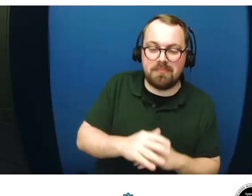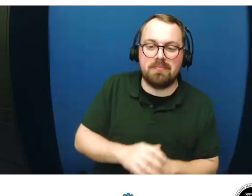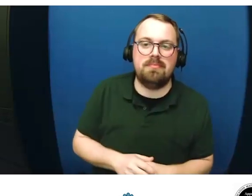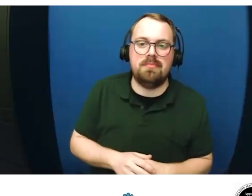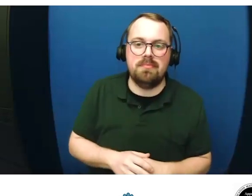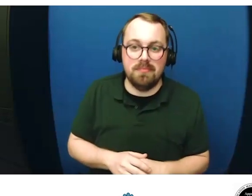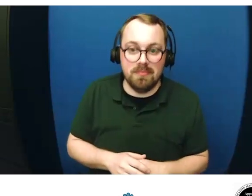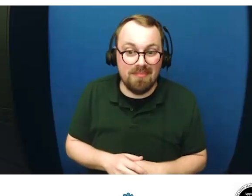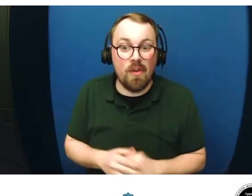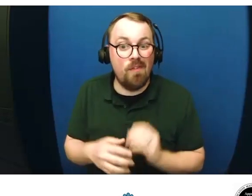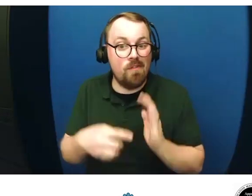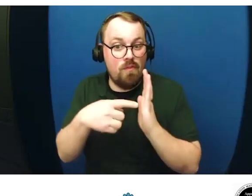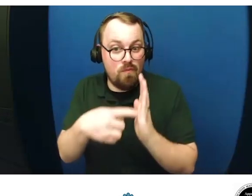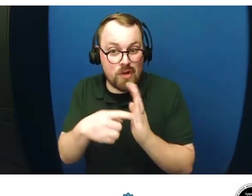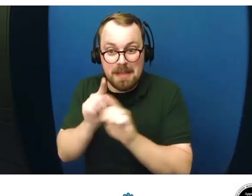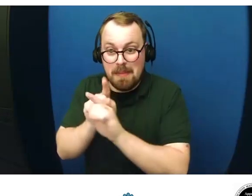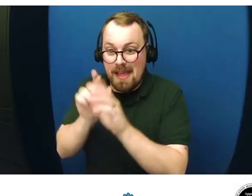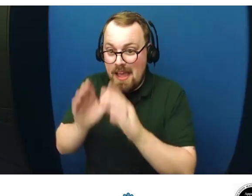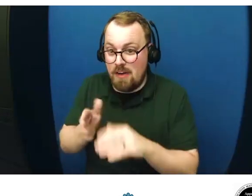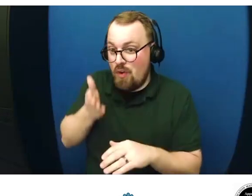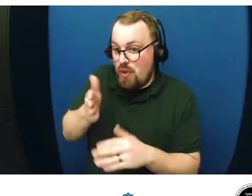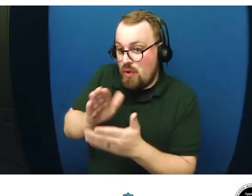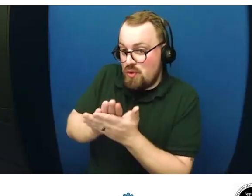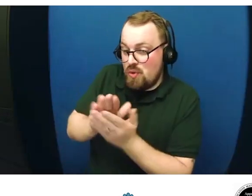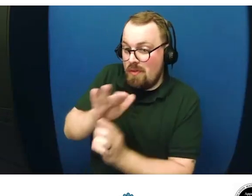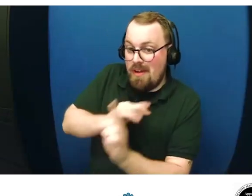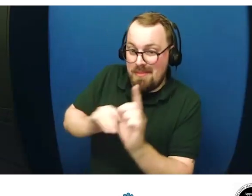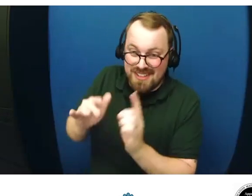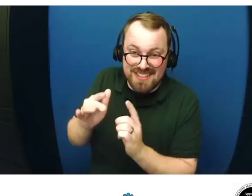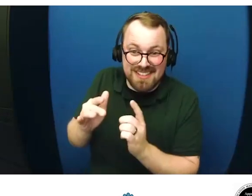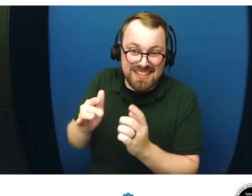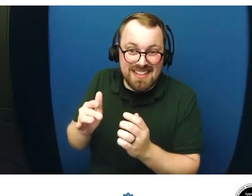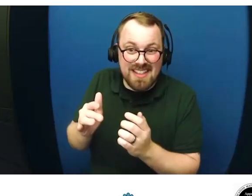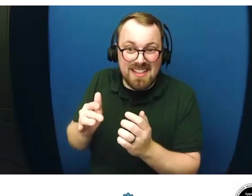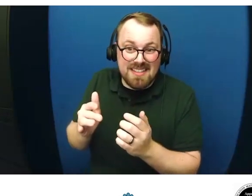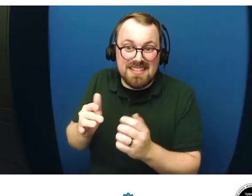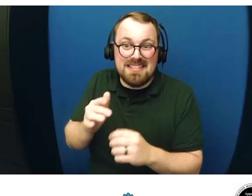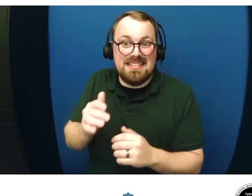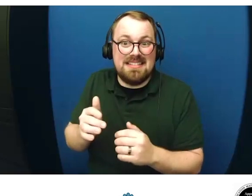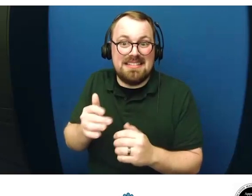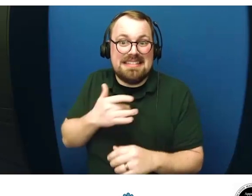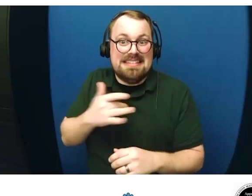In the school setting, they may be...they are likely taking direction from the classroom